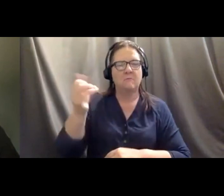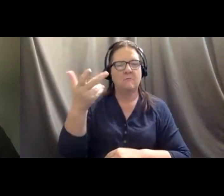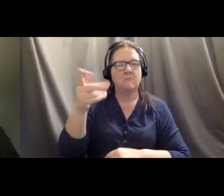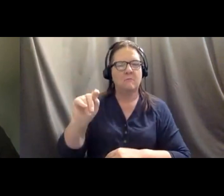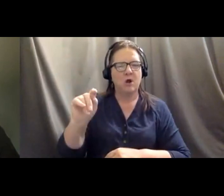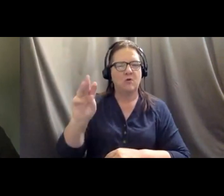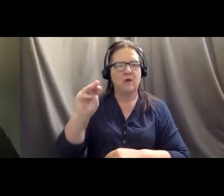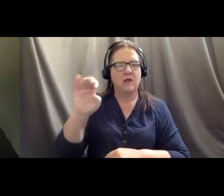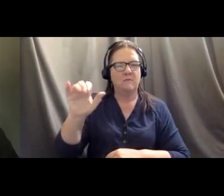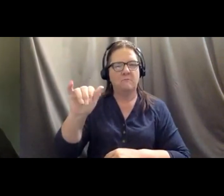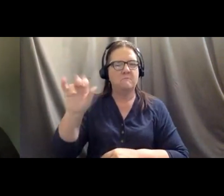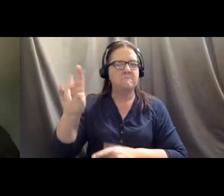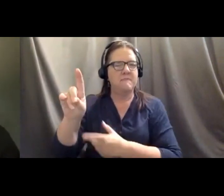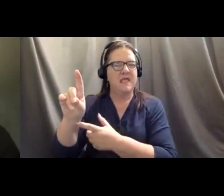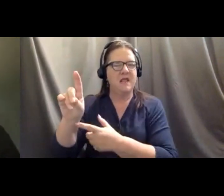It's never...